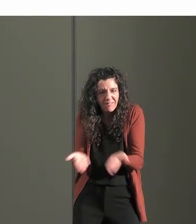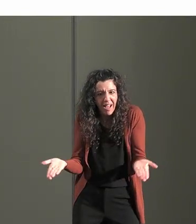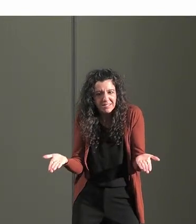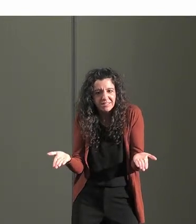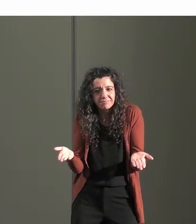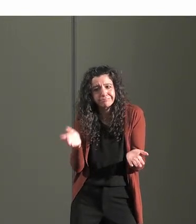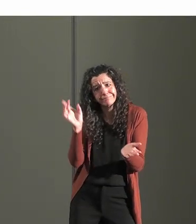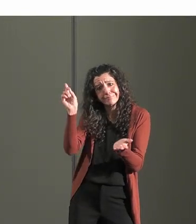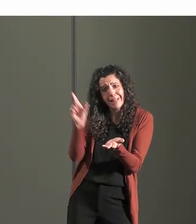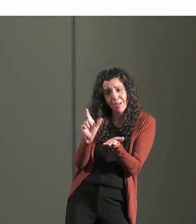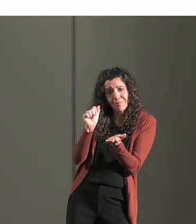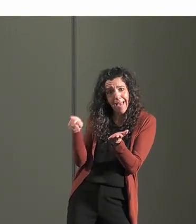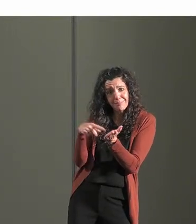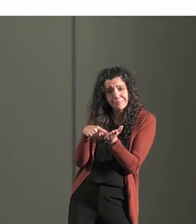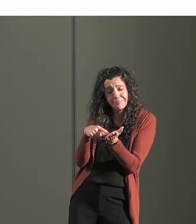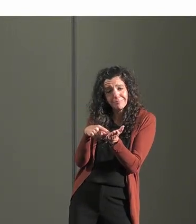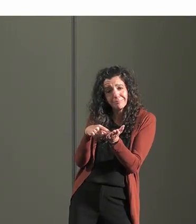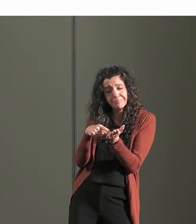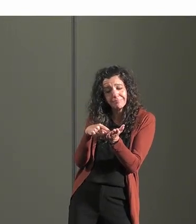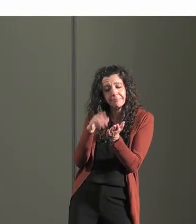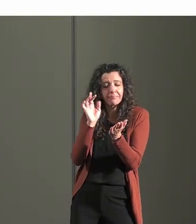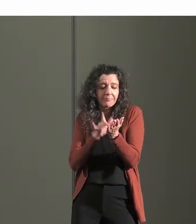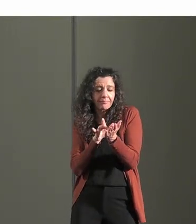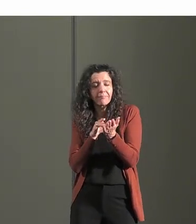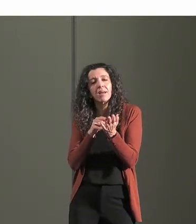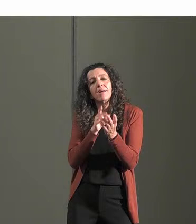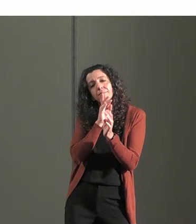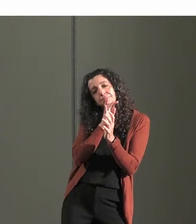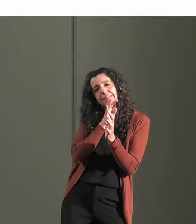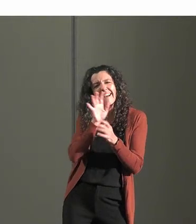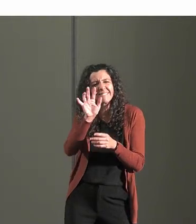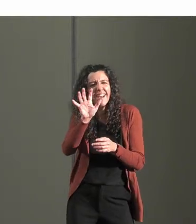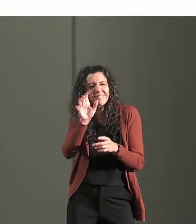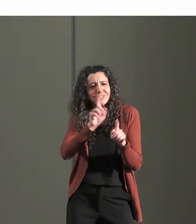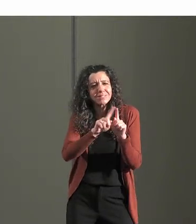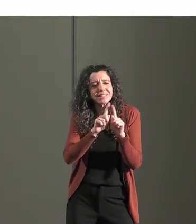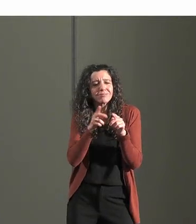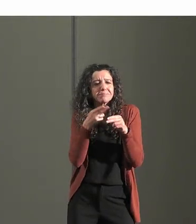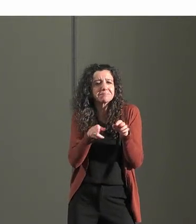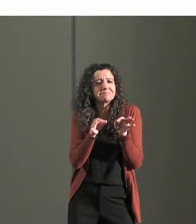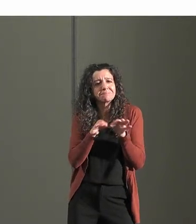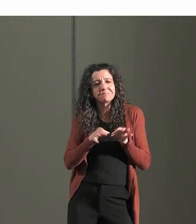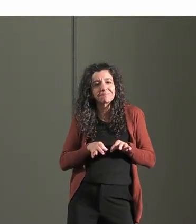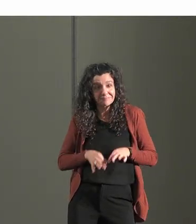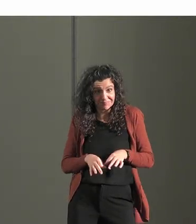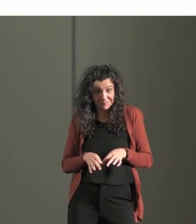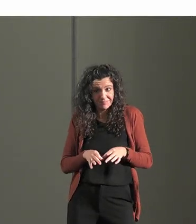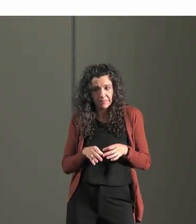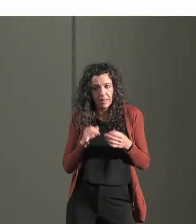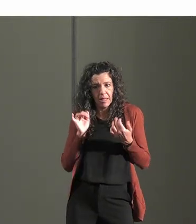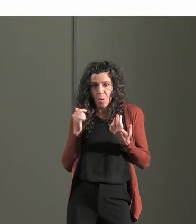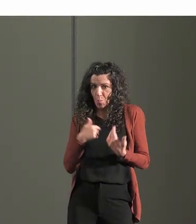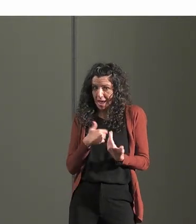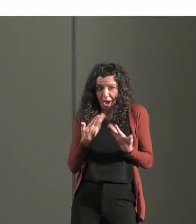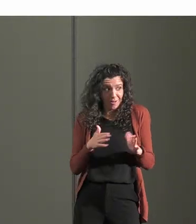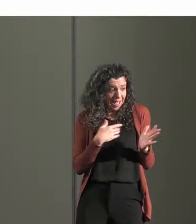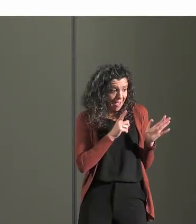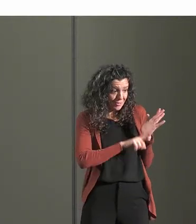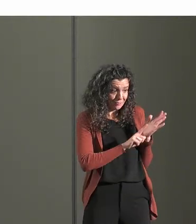device. You download the app you go in and record 500 quick phrases. And we develop this model that